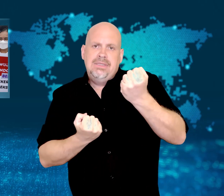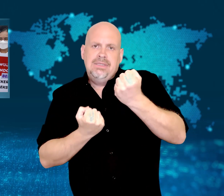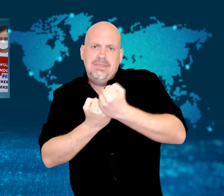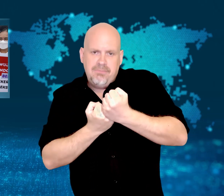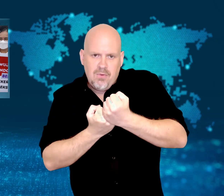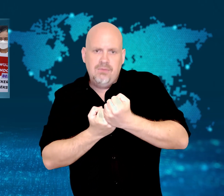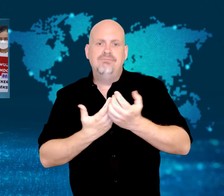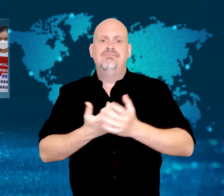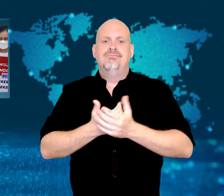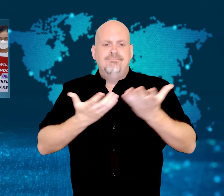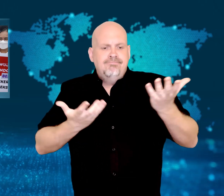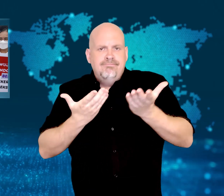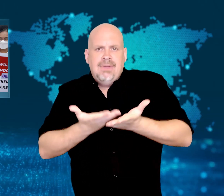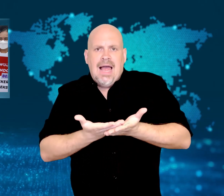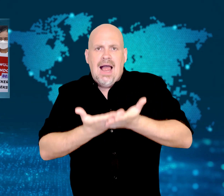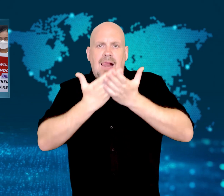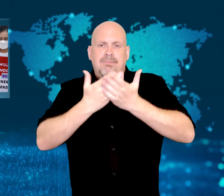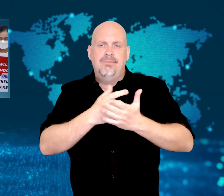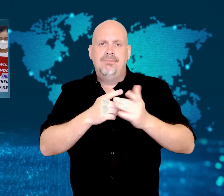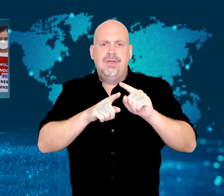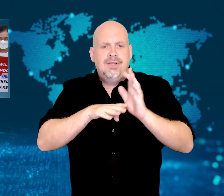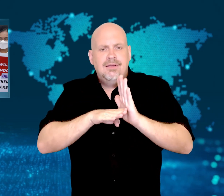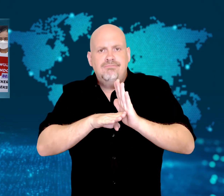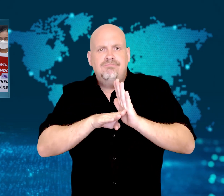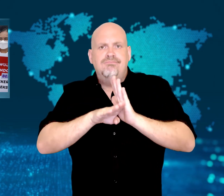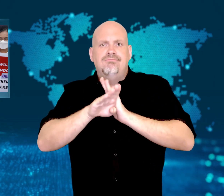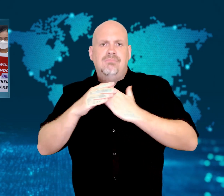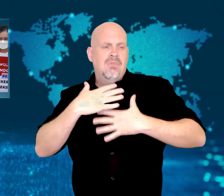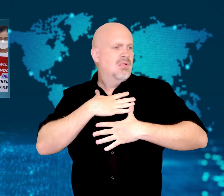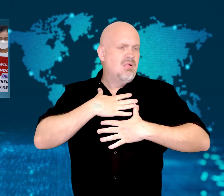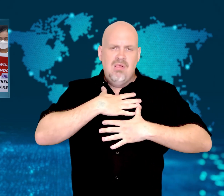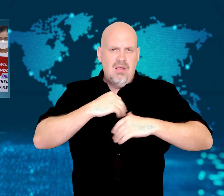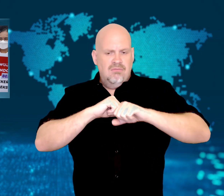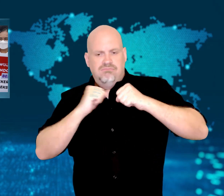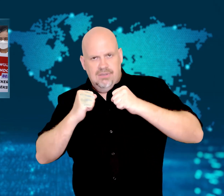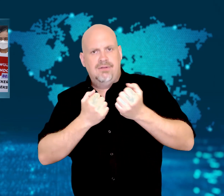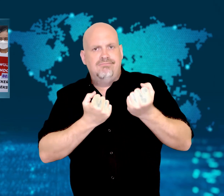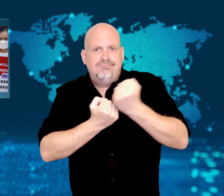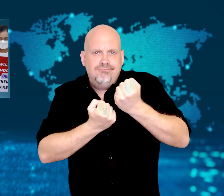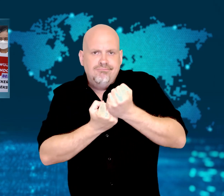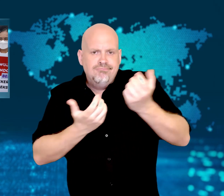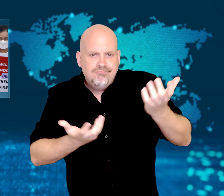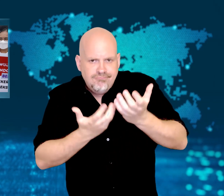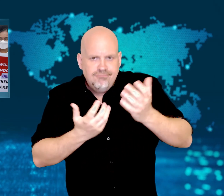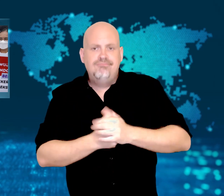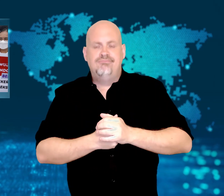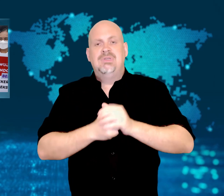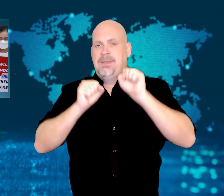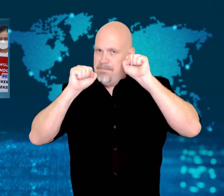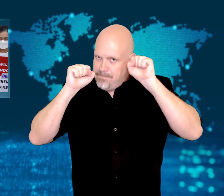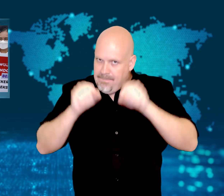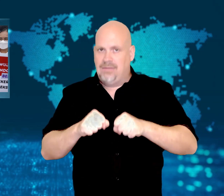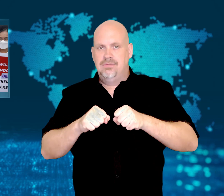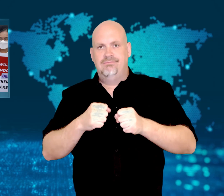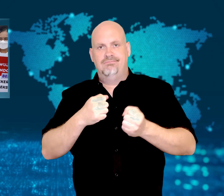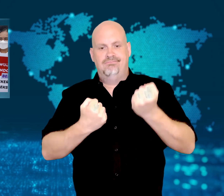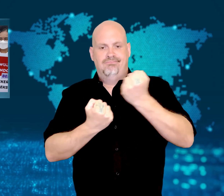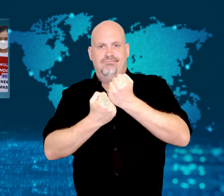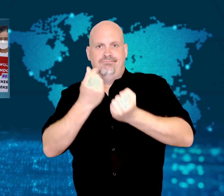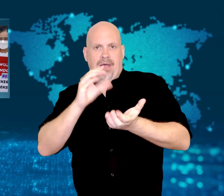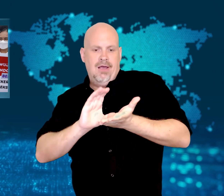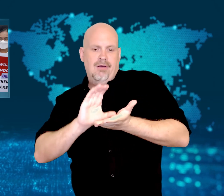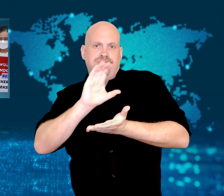who must be offered compensation.